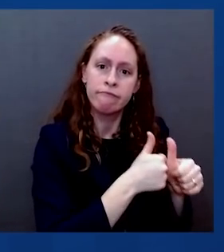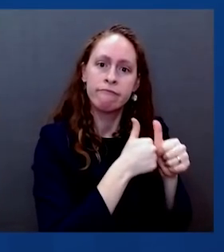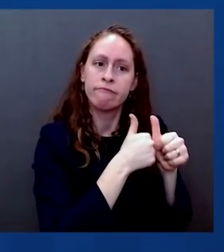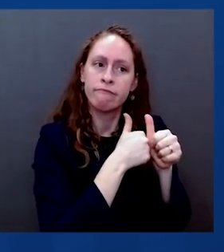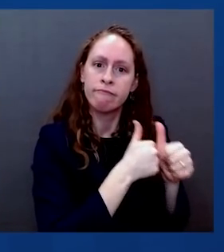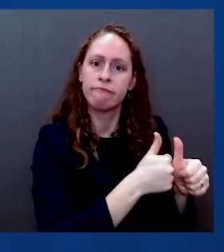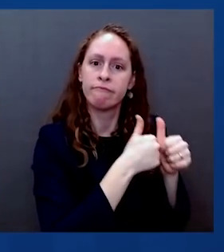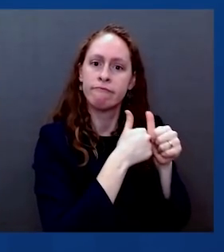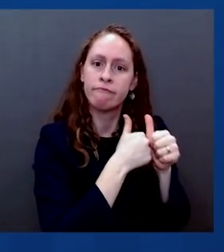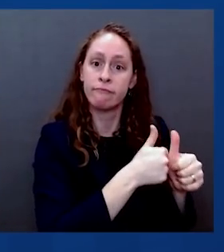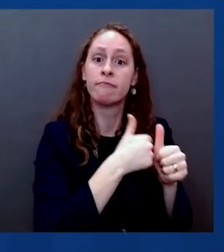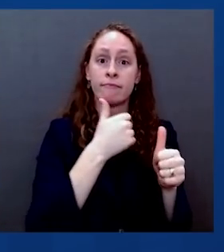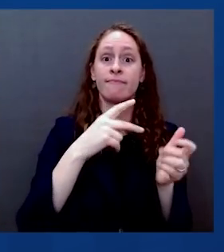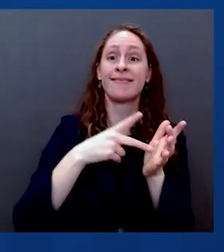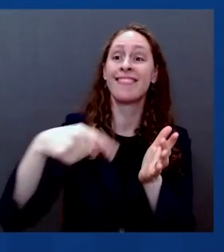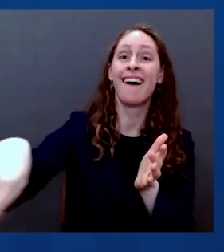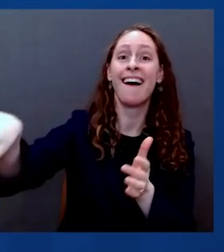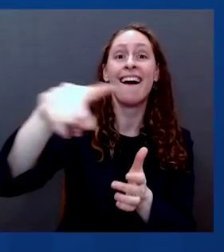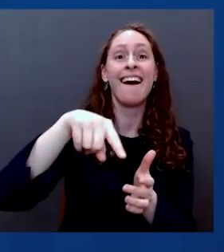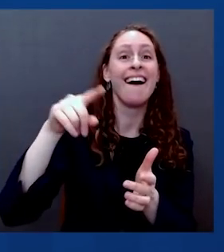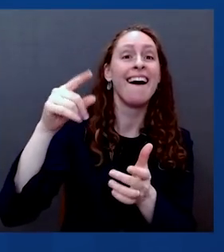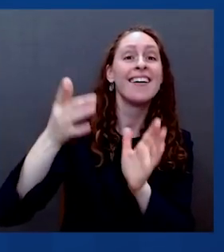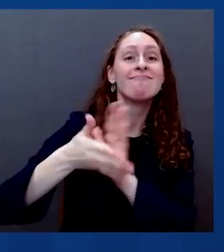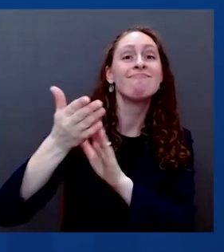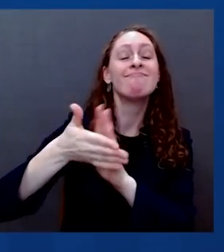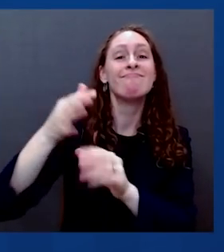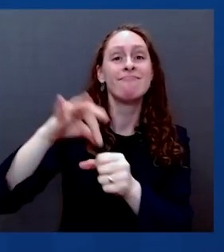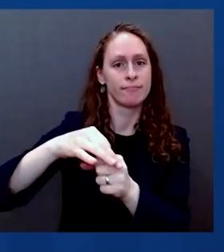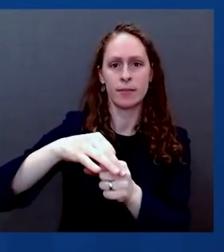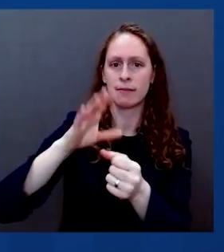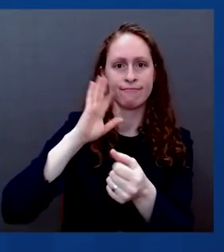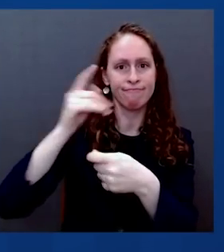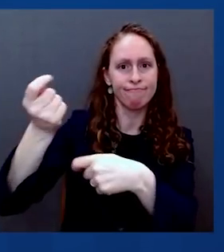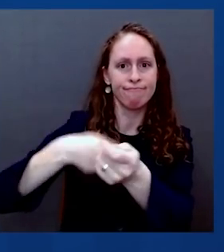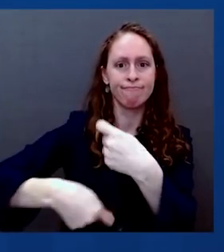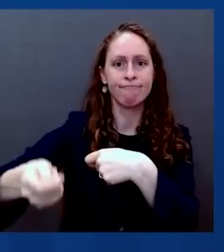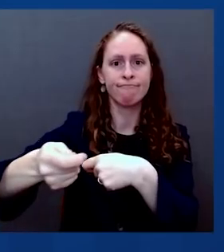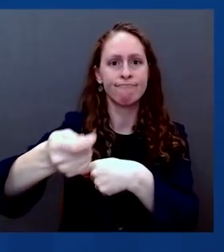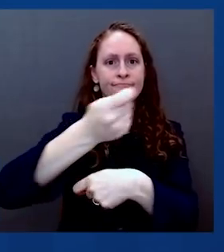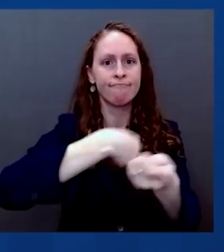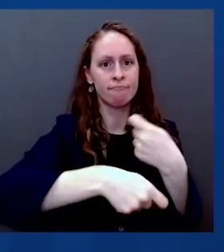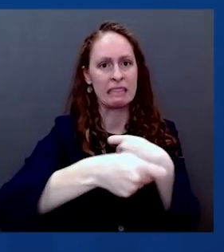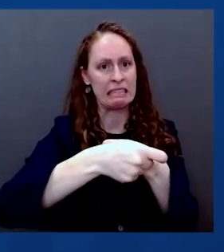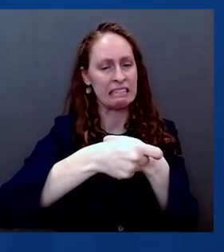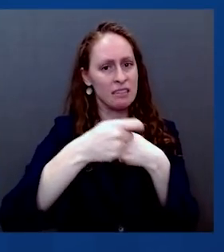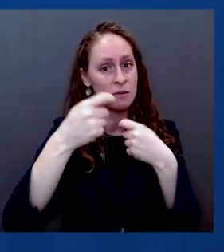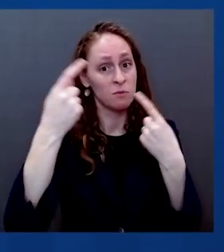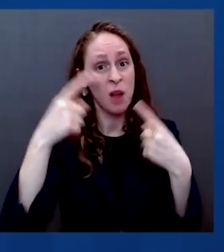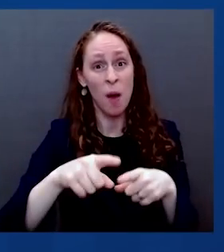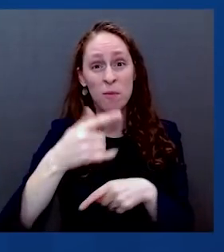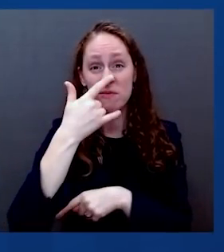Well, the chances for chaos and subversion are even greater as partisans seek the result they want --